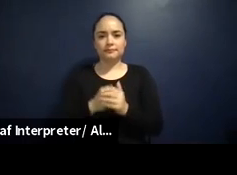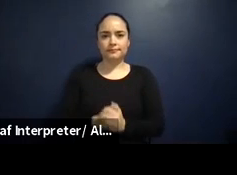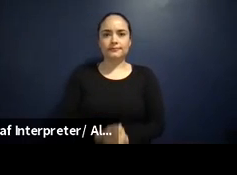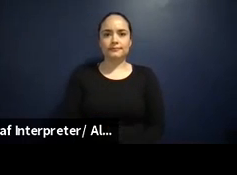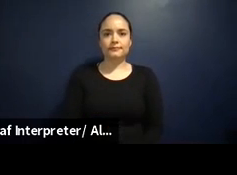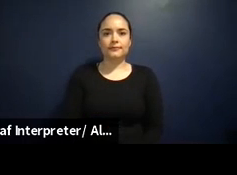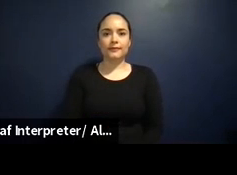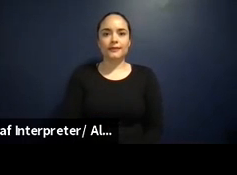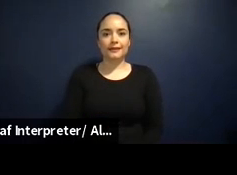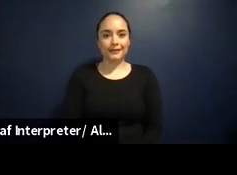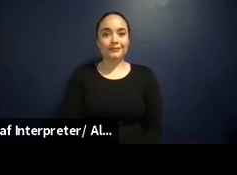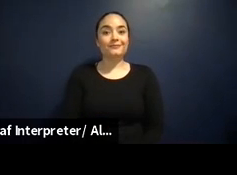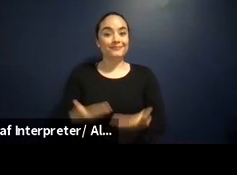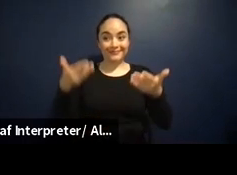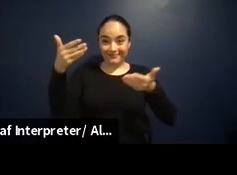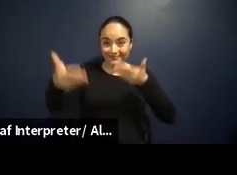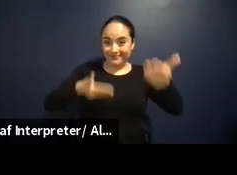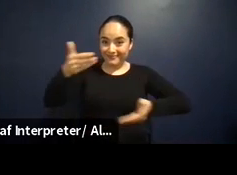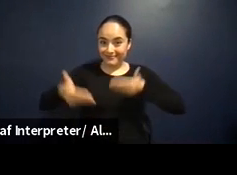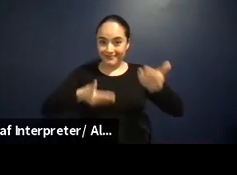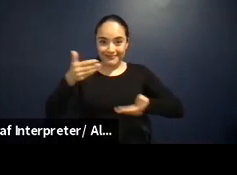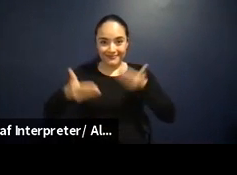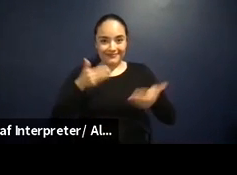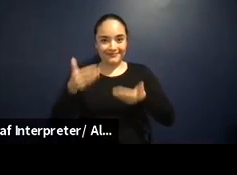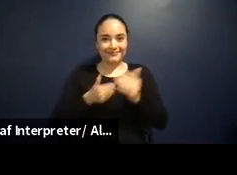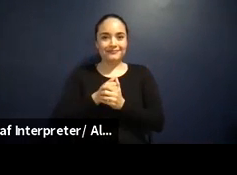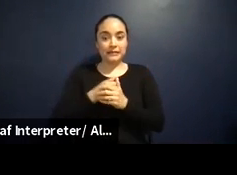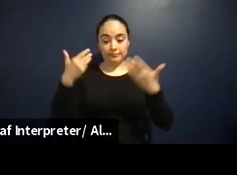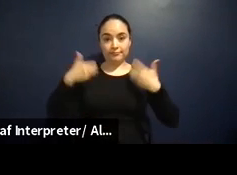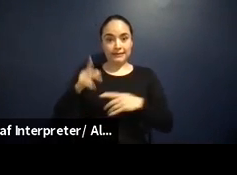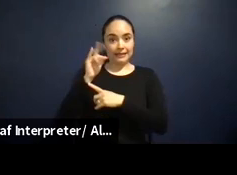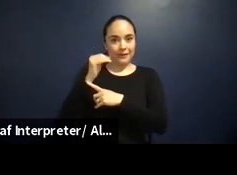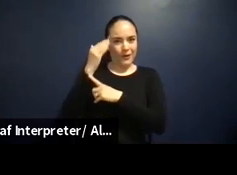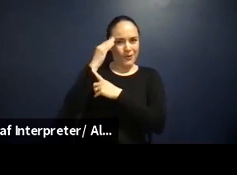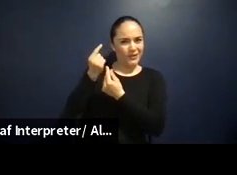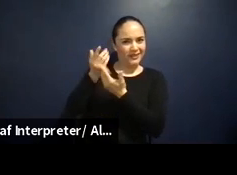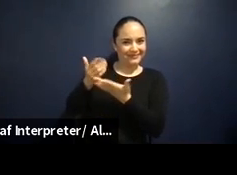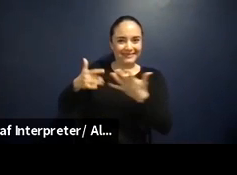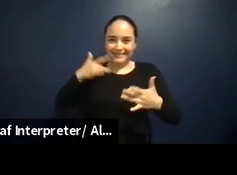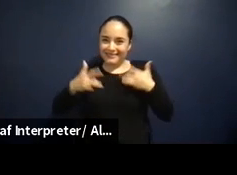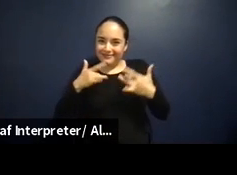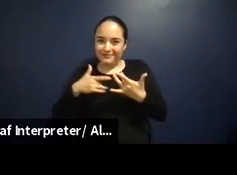pretty excited to get started learning about the science of Minecraft. [Kim]: I am so excited too. I